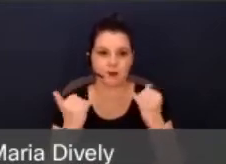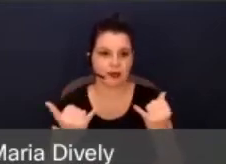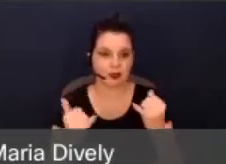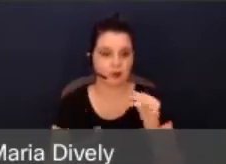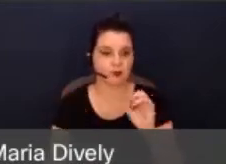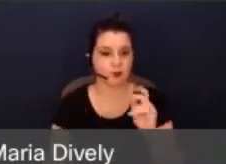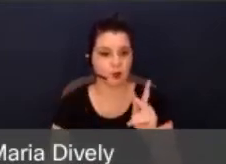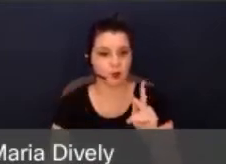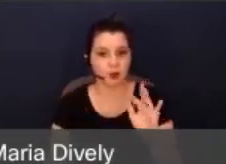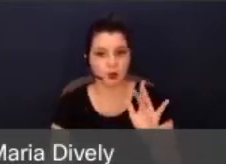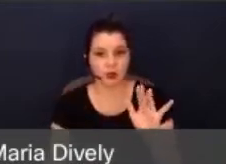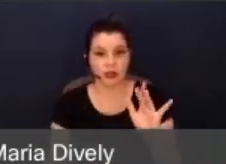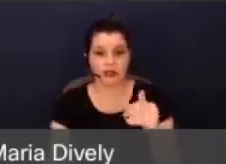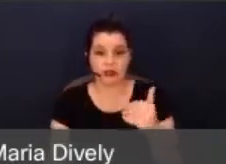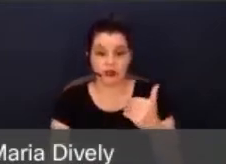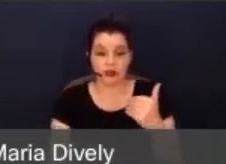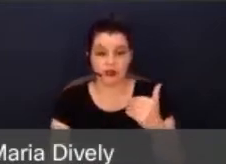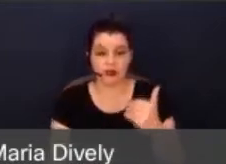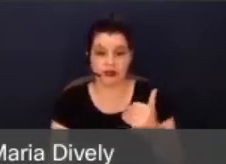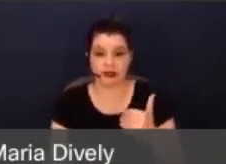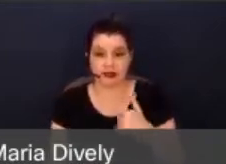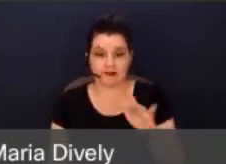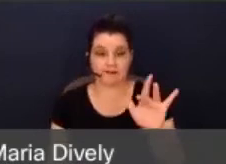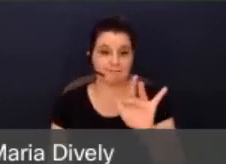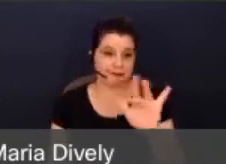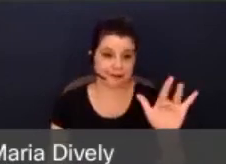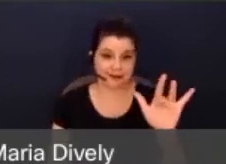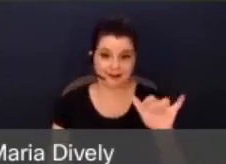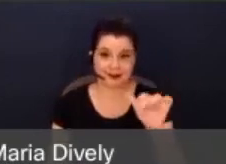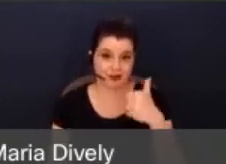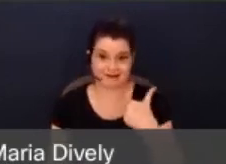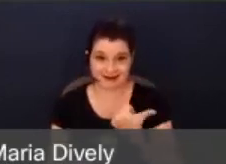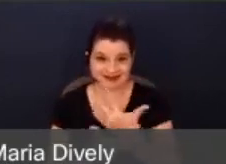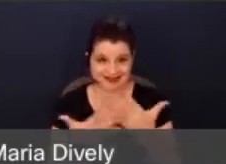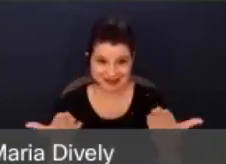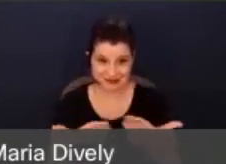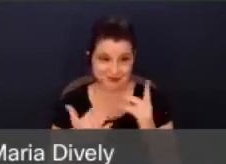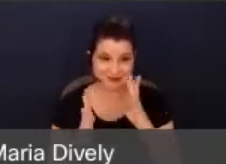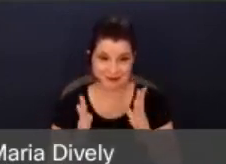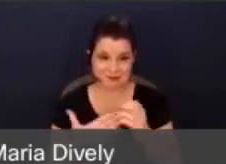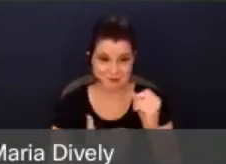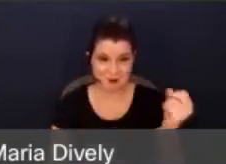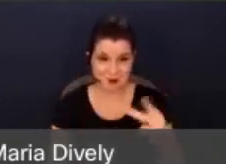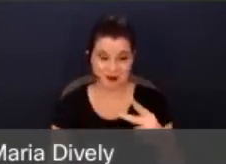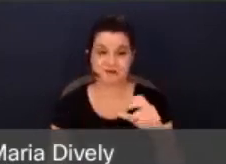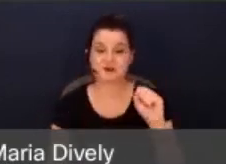Okay, so I've got a blank. Unfortunately, I don't have anything in here, but that'll be okay. All right.